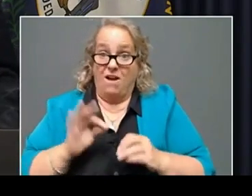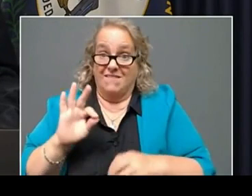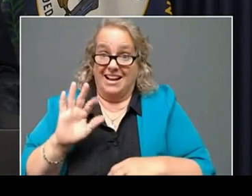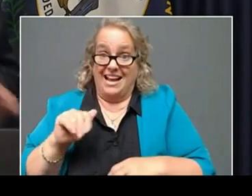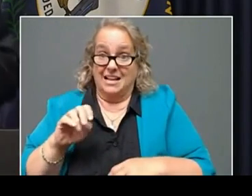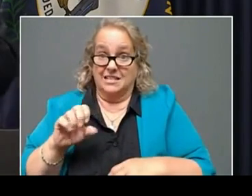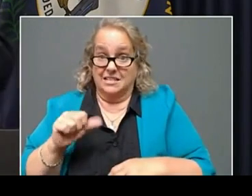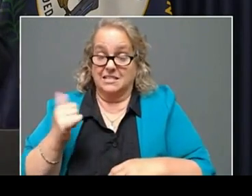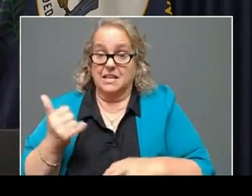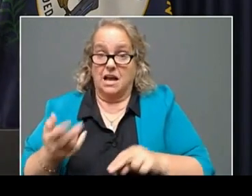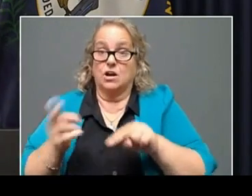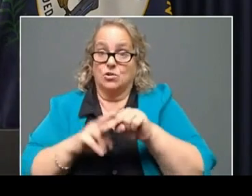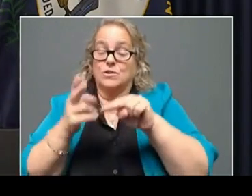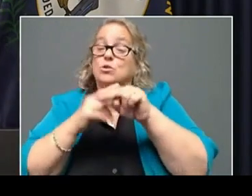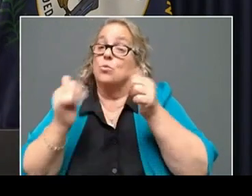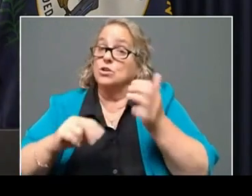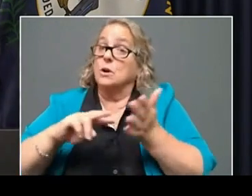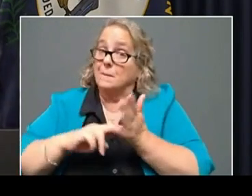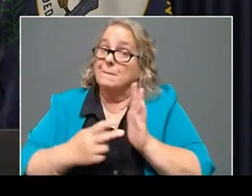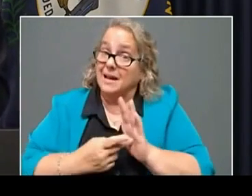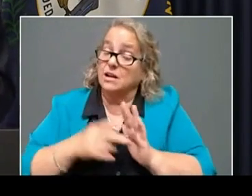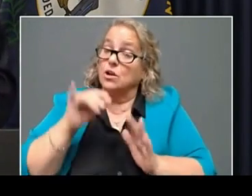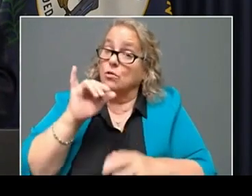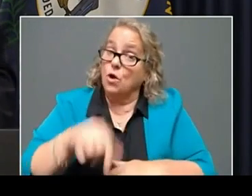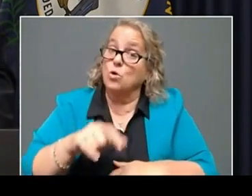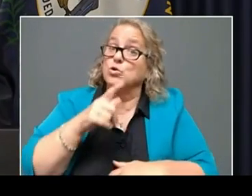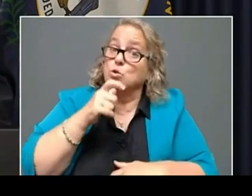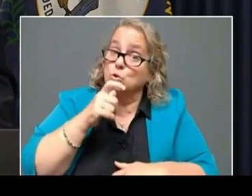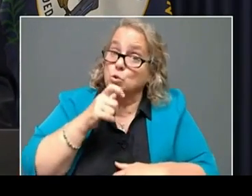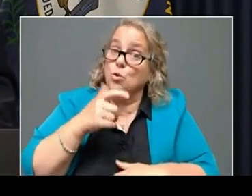to increase. But as we saw today on the graph that was put up, it's still much